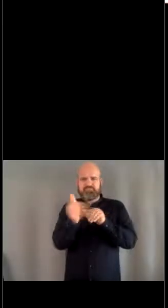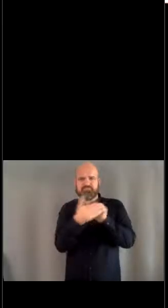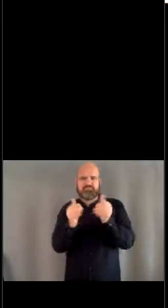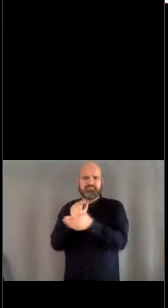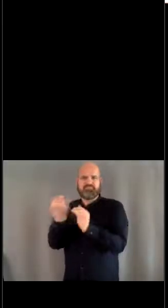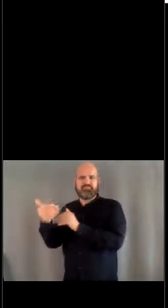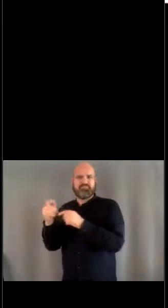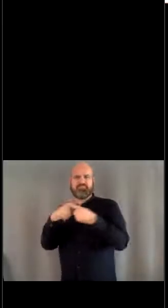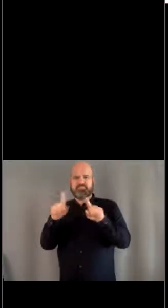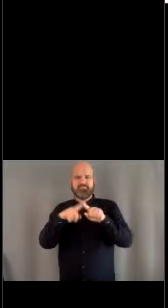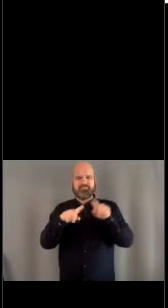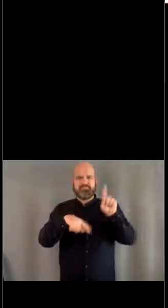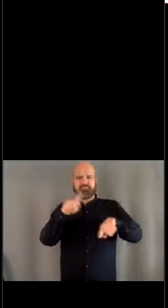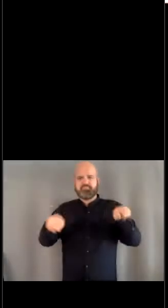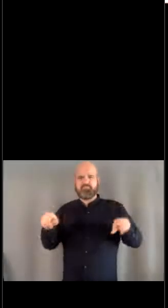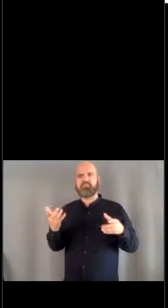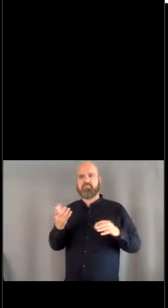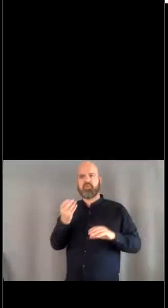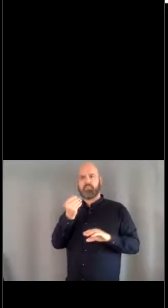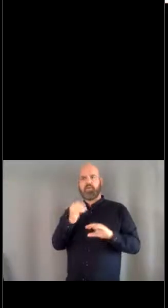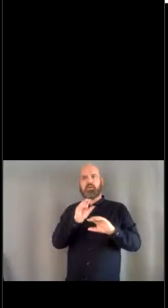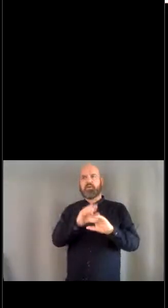and this is where the really large costs come in.